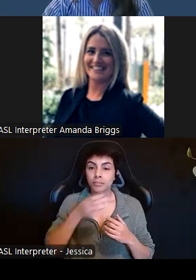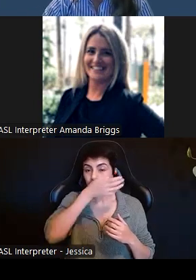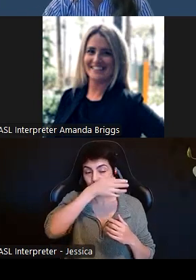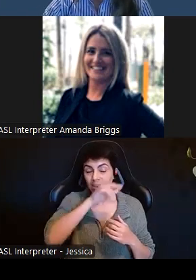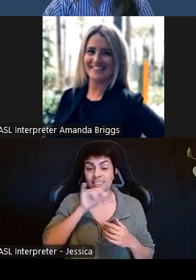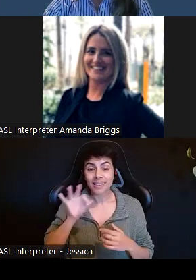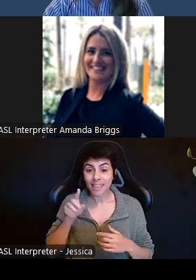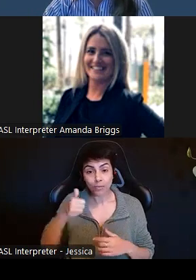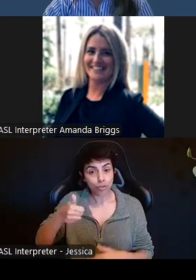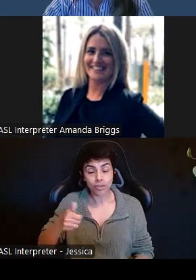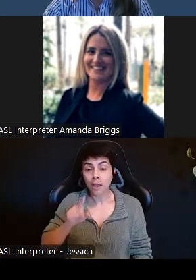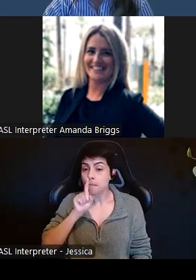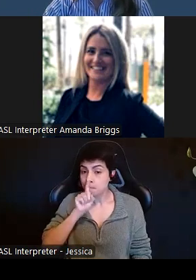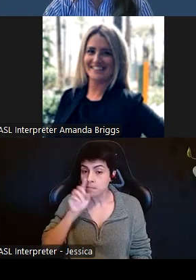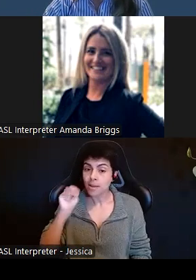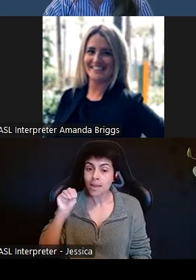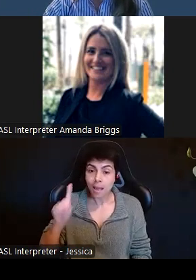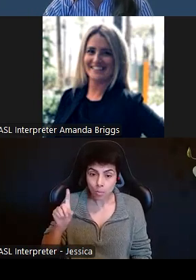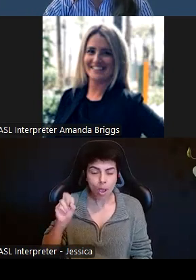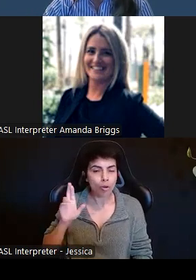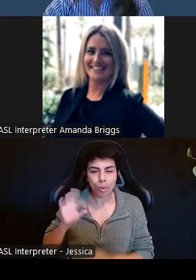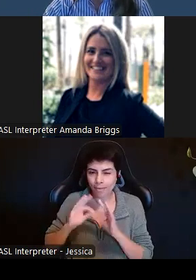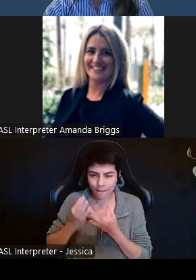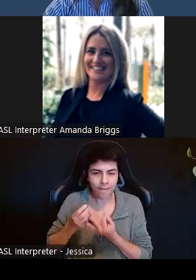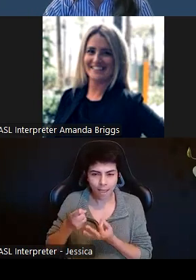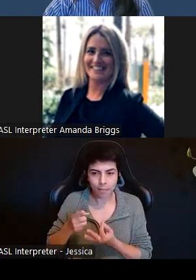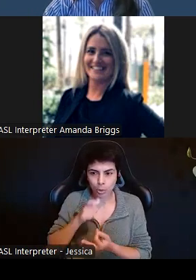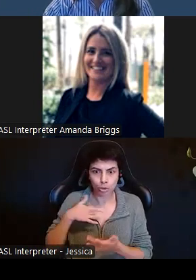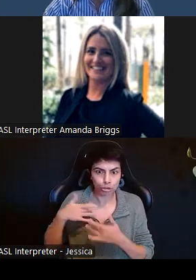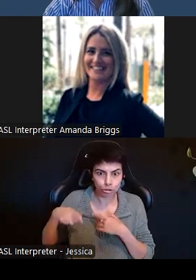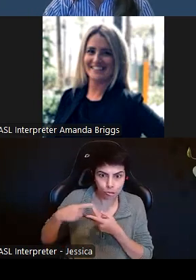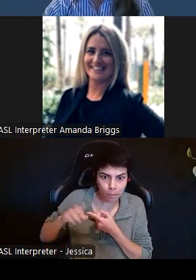if you or your family member that you're concerned about receive SSI,